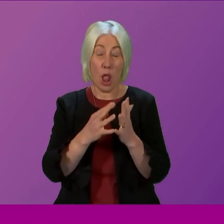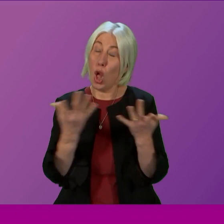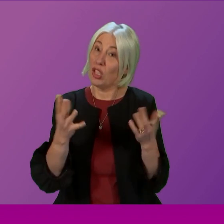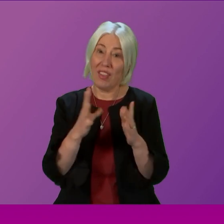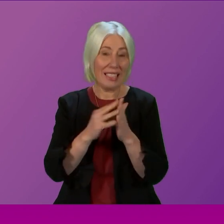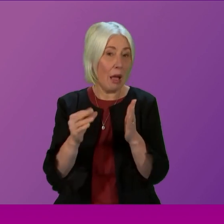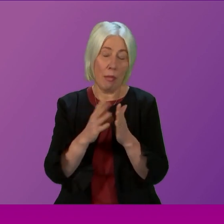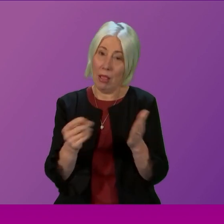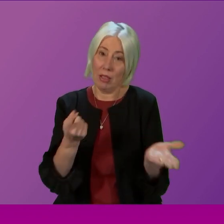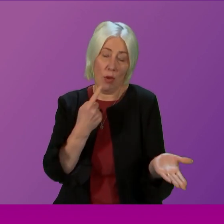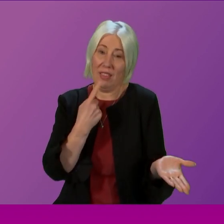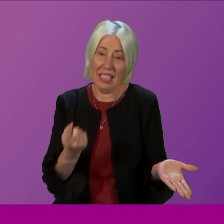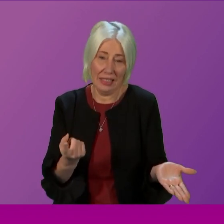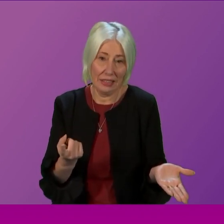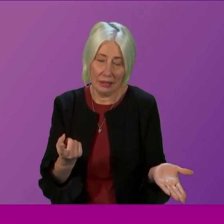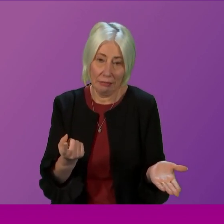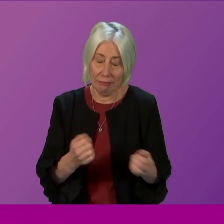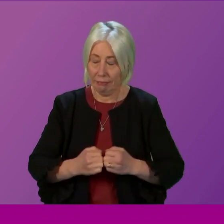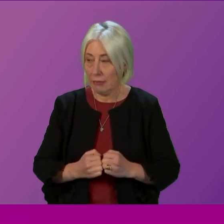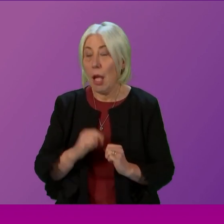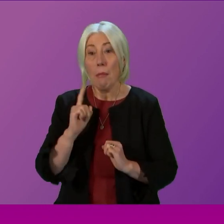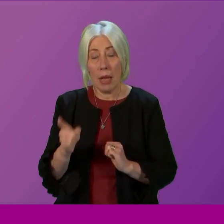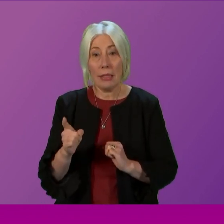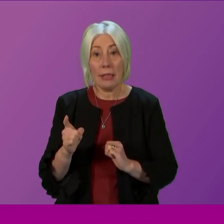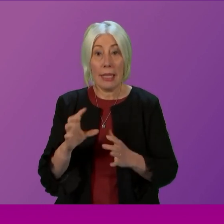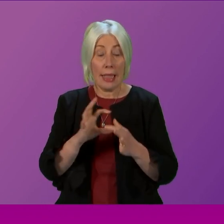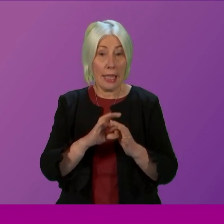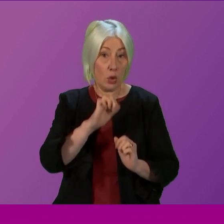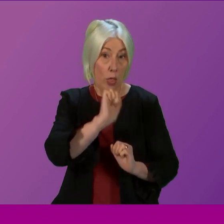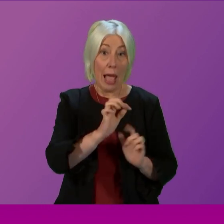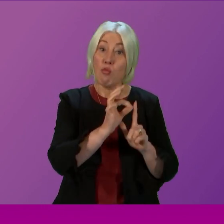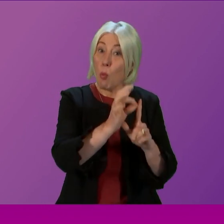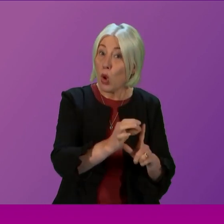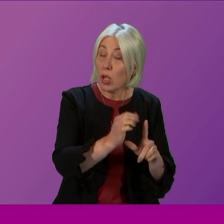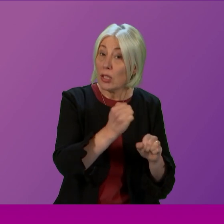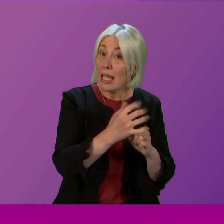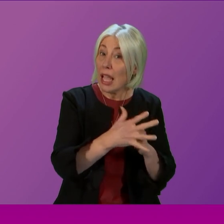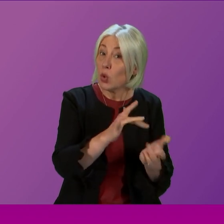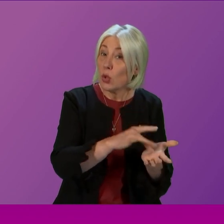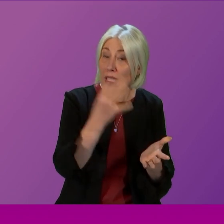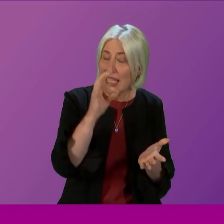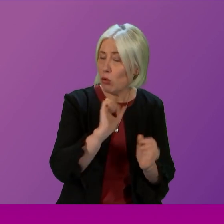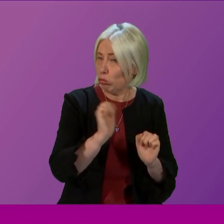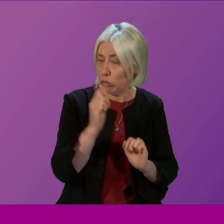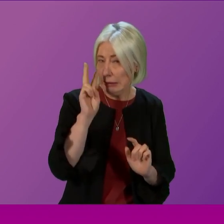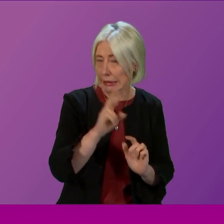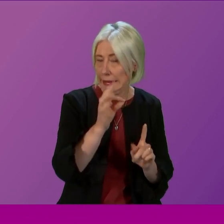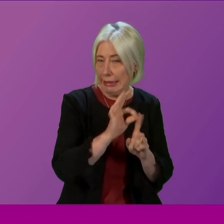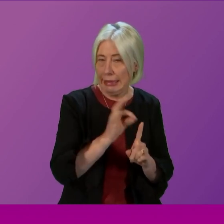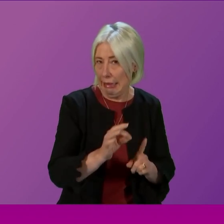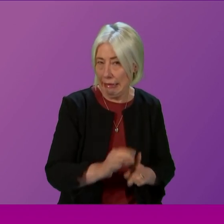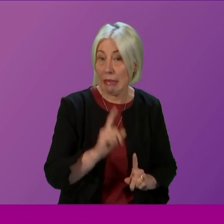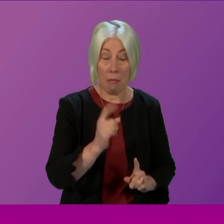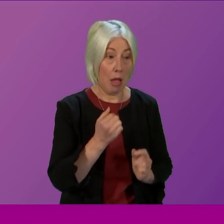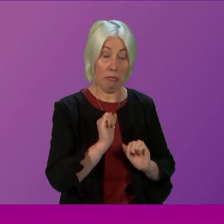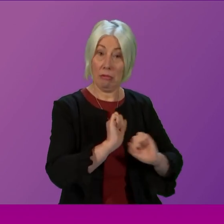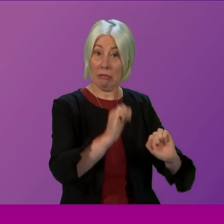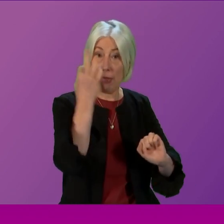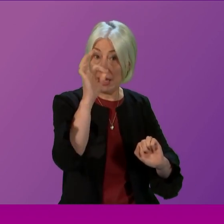I have not seen the detail of those particular proposals. Councils are, of course, autonomous